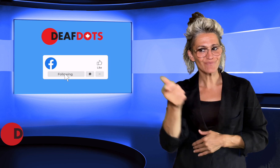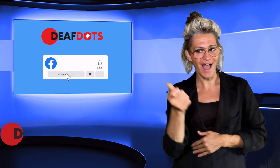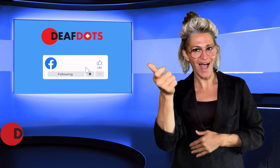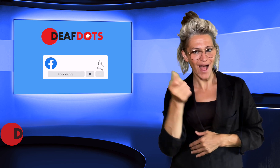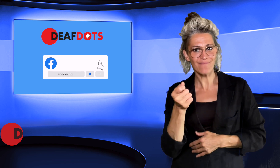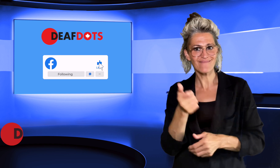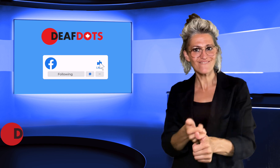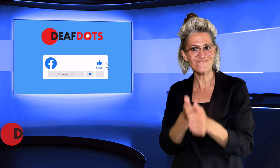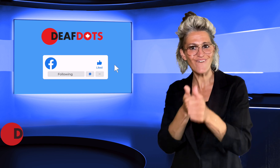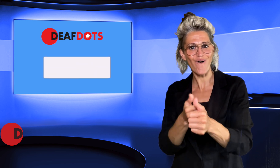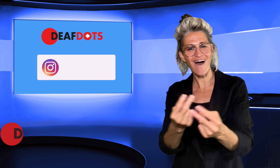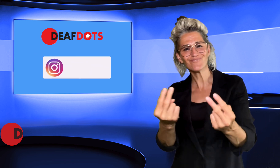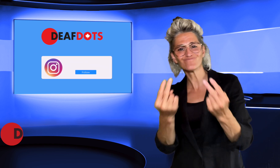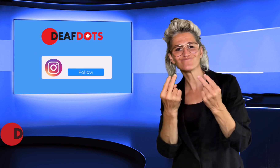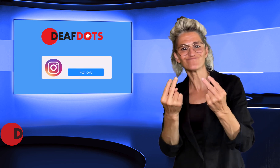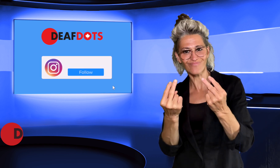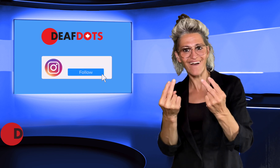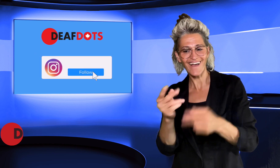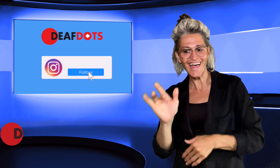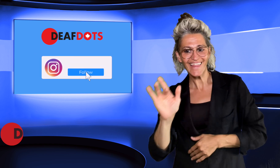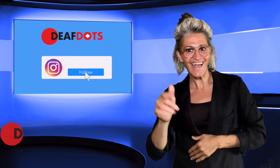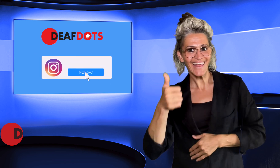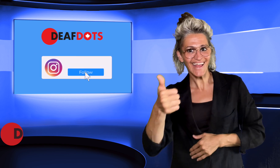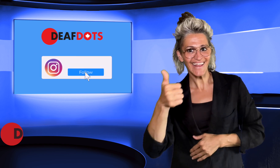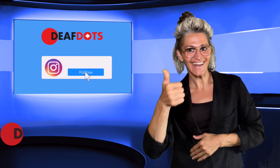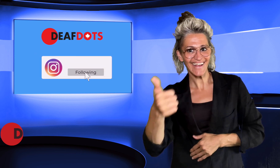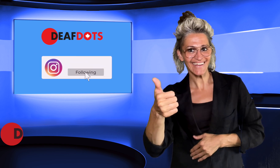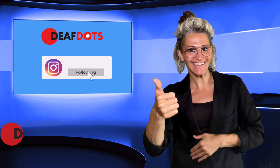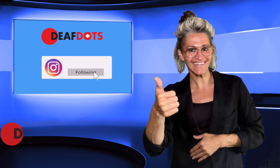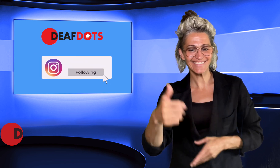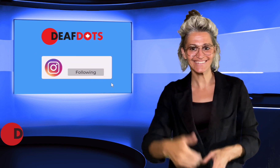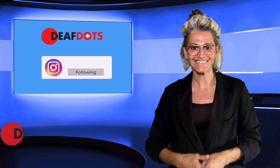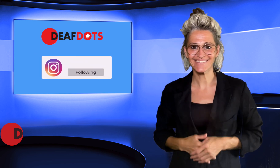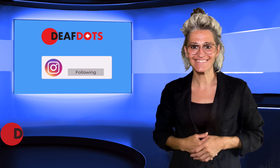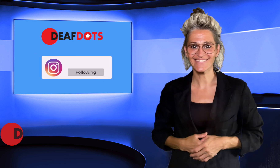DeafDots to get new video updates!